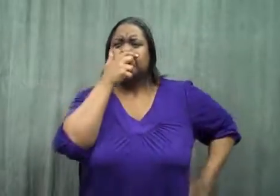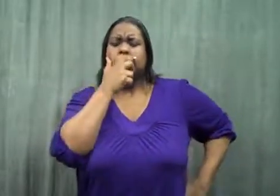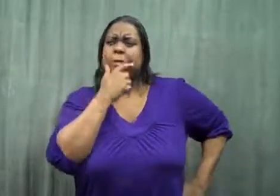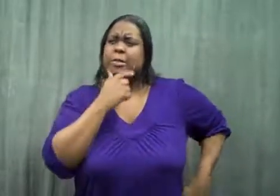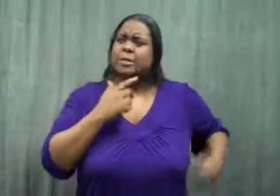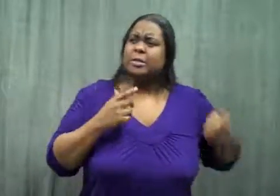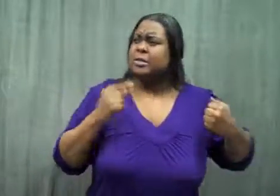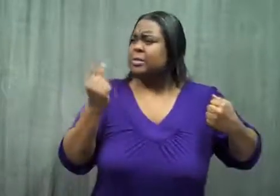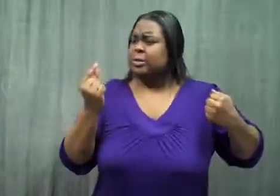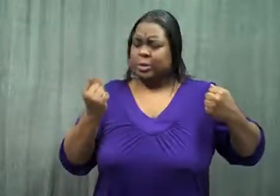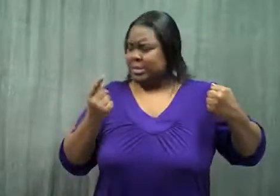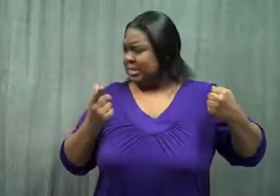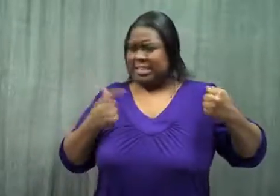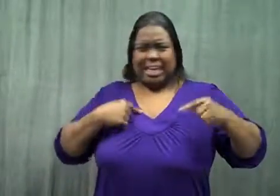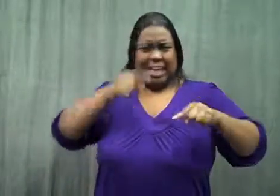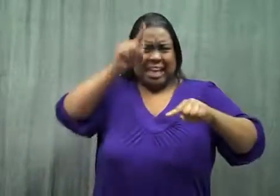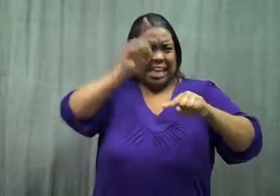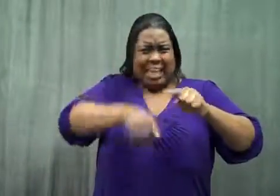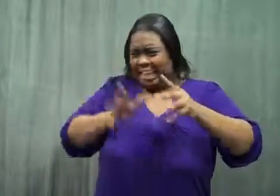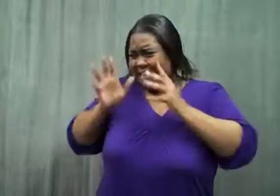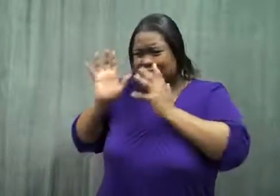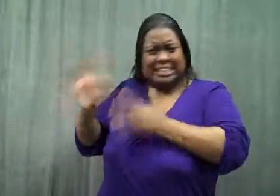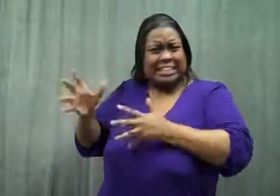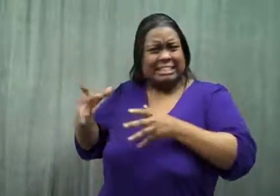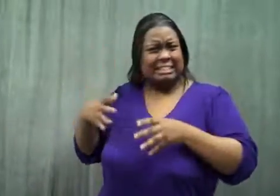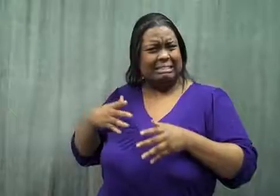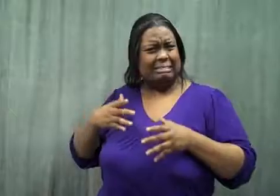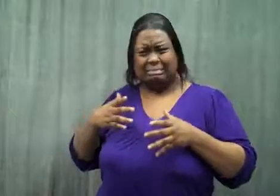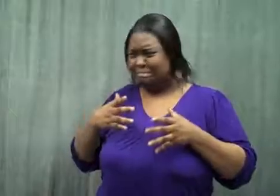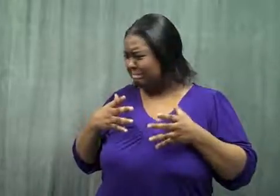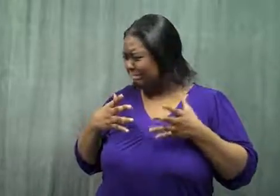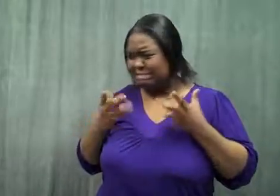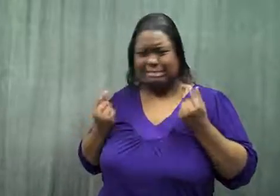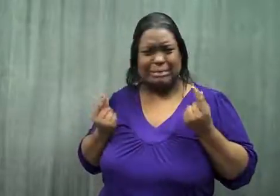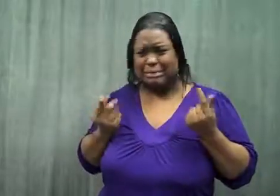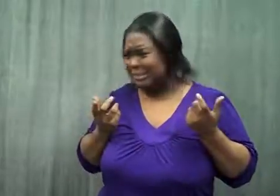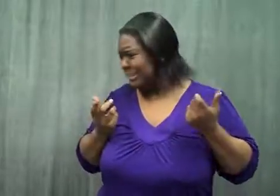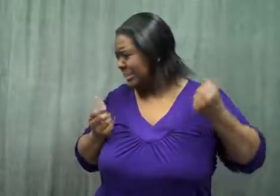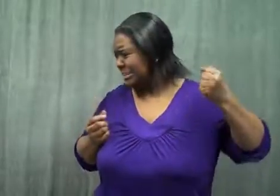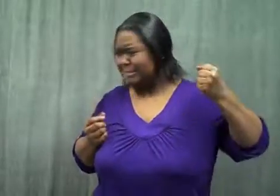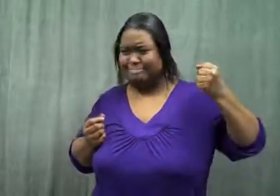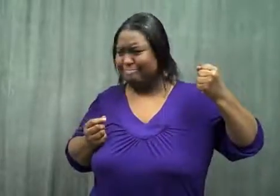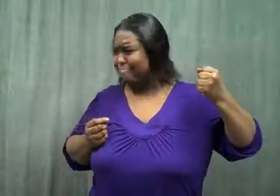He didn't know what to do, he couldn't leave the other lambs.